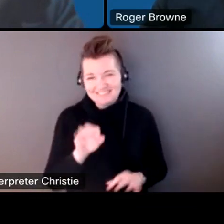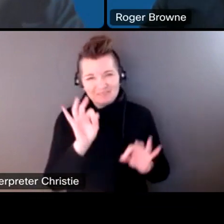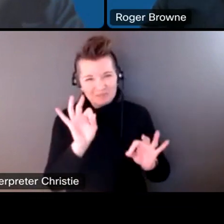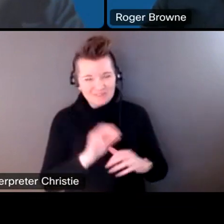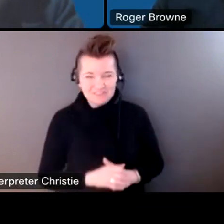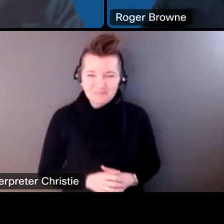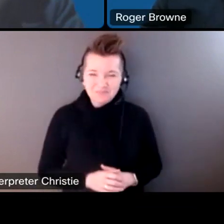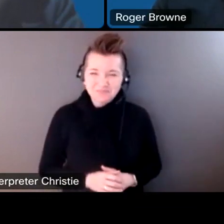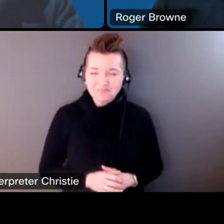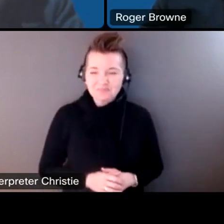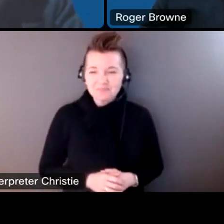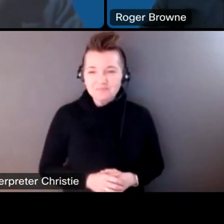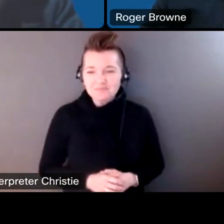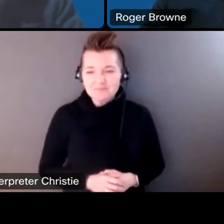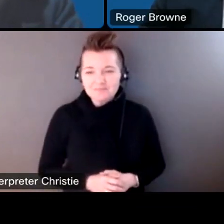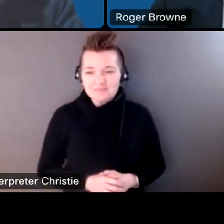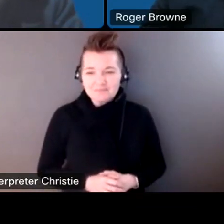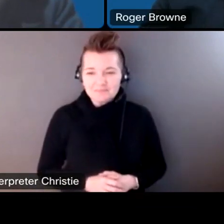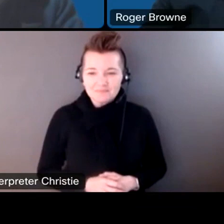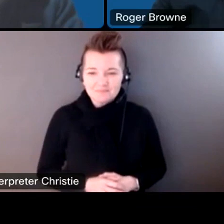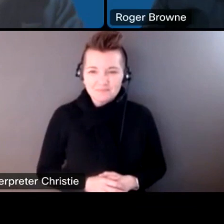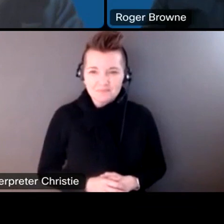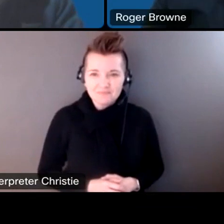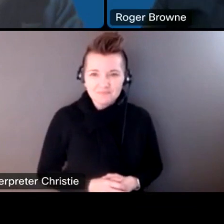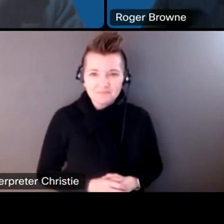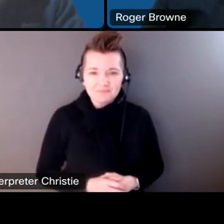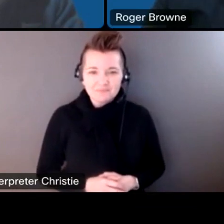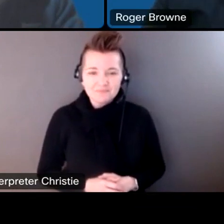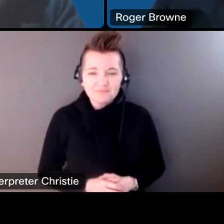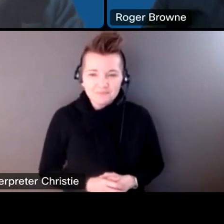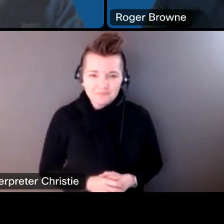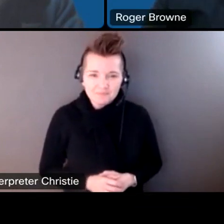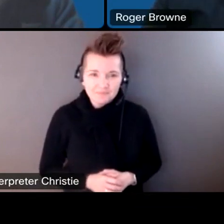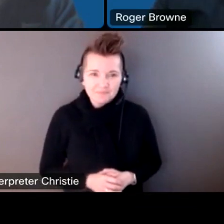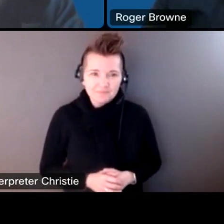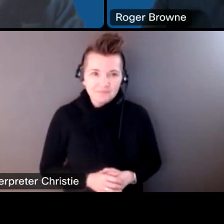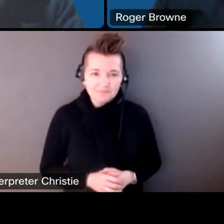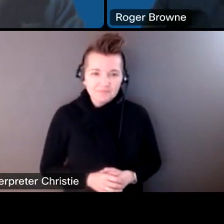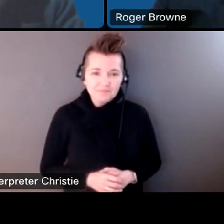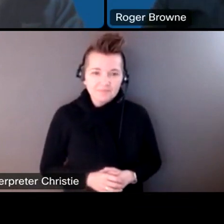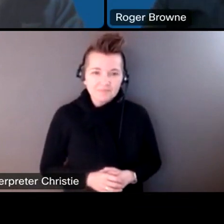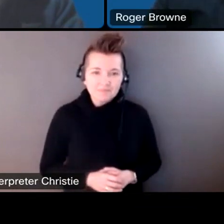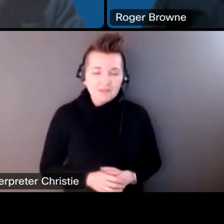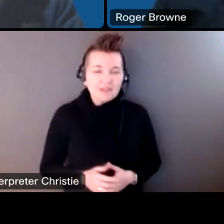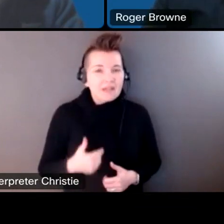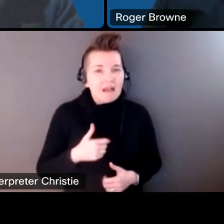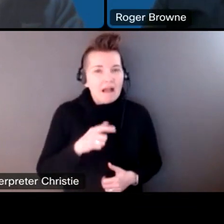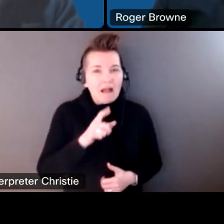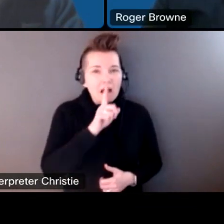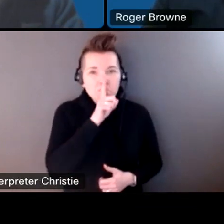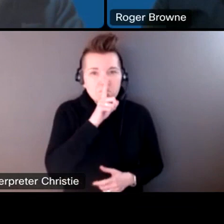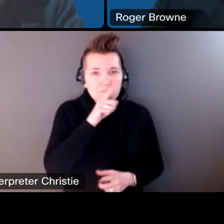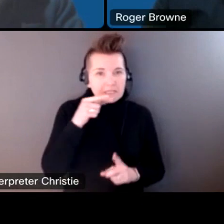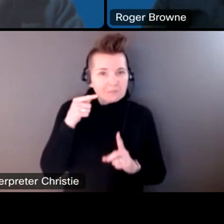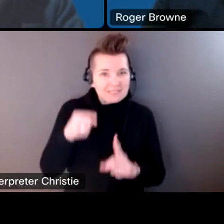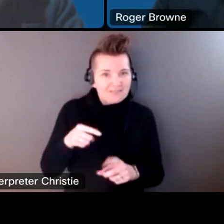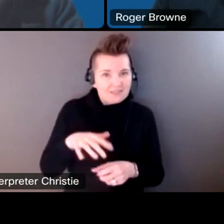So I won't belabor you with a specific problem area, but as a Ward 3 resident in Etobicoke,